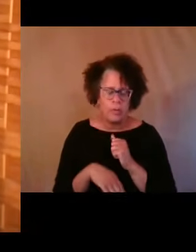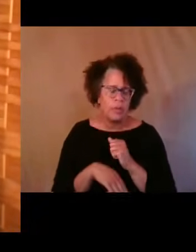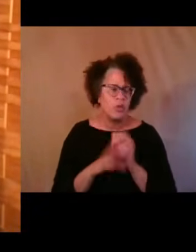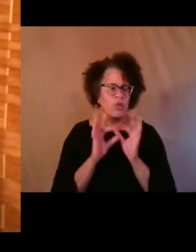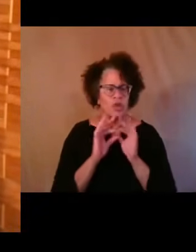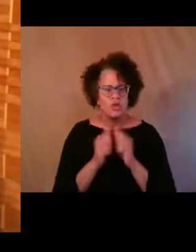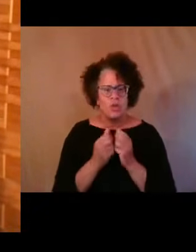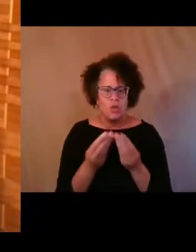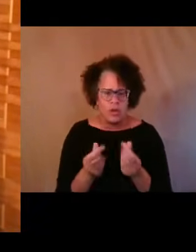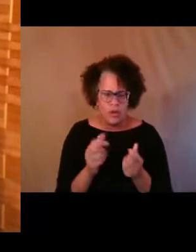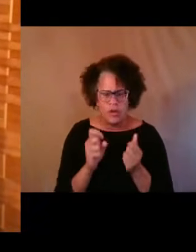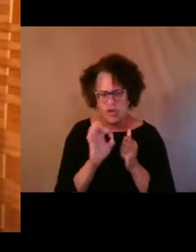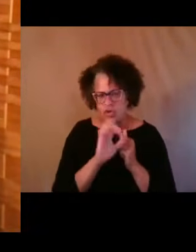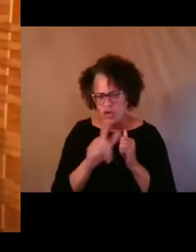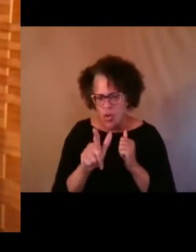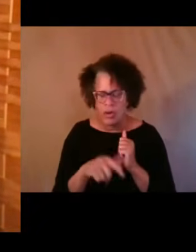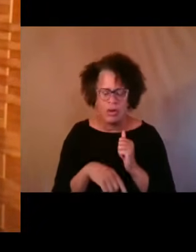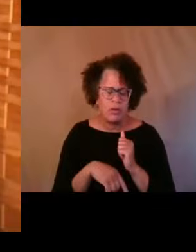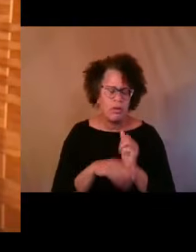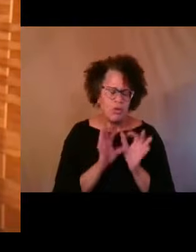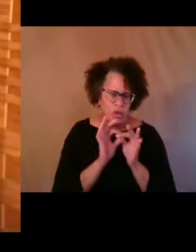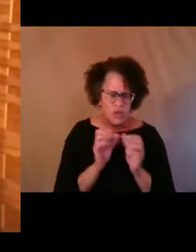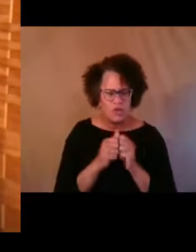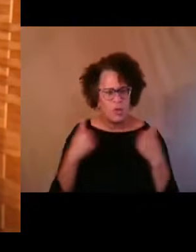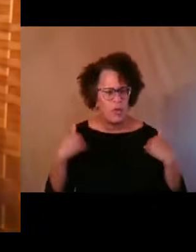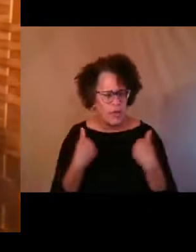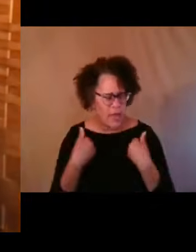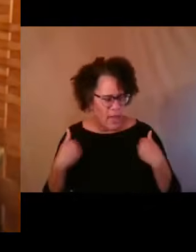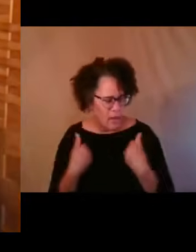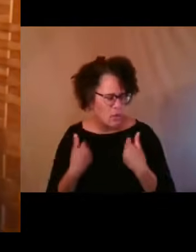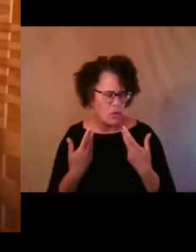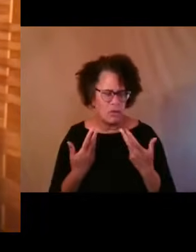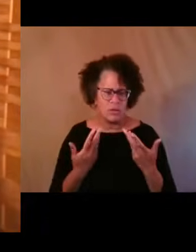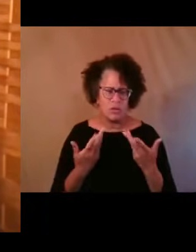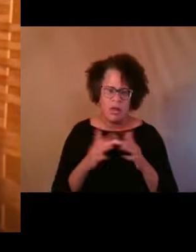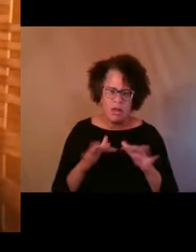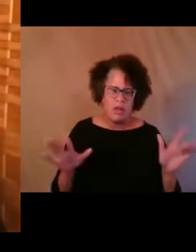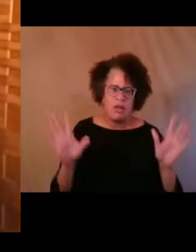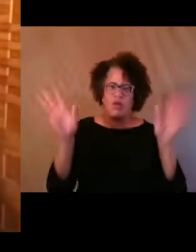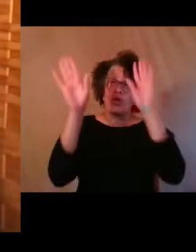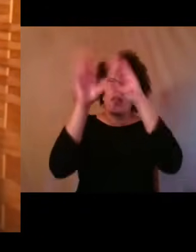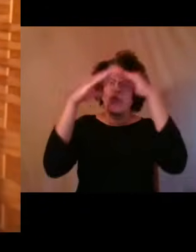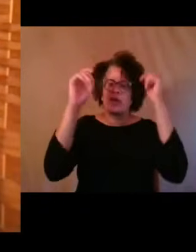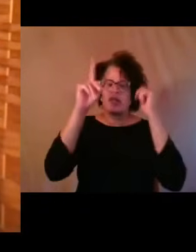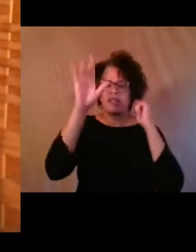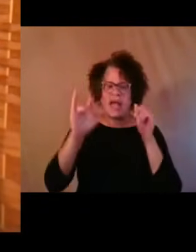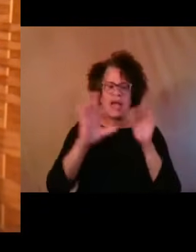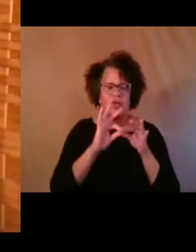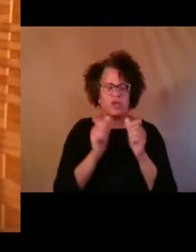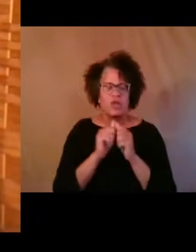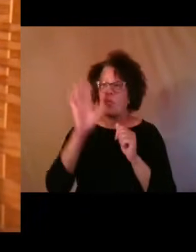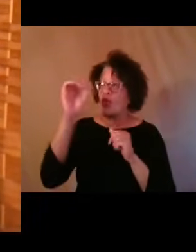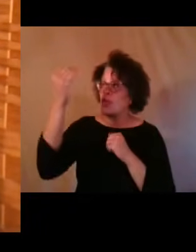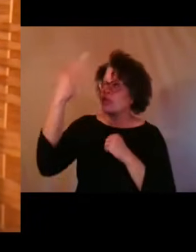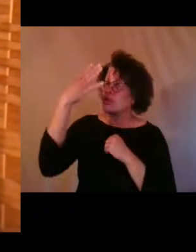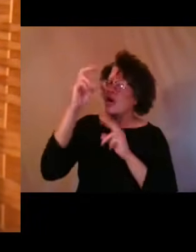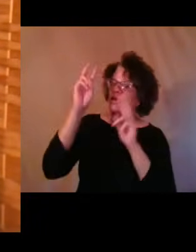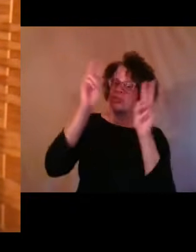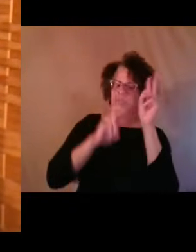our relationship with the animals, our relationship with sky, our relationship with sun and looking at those things.